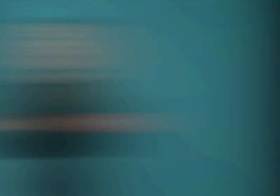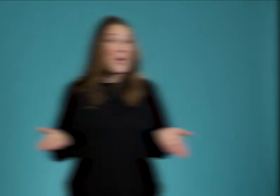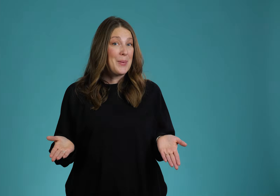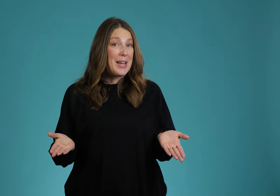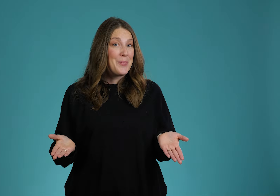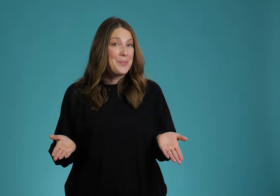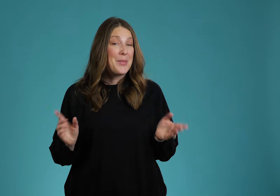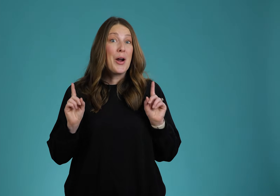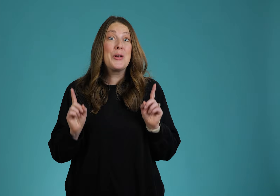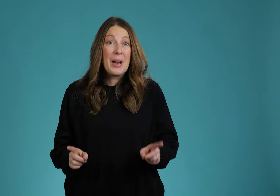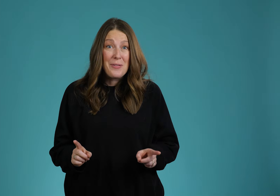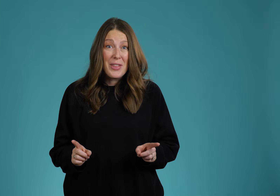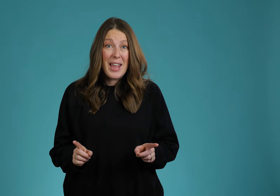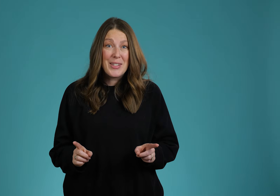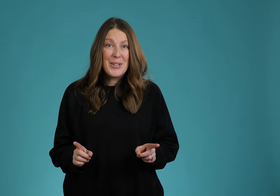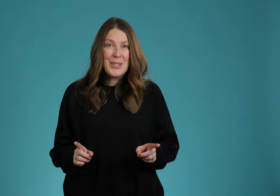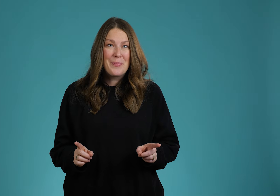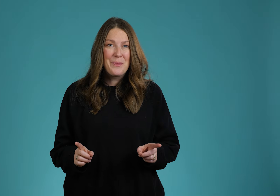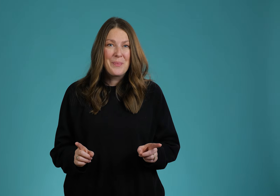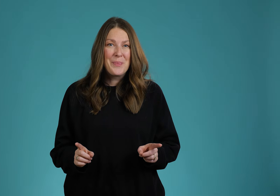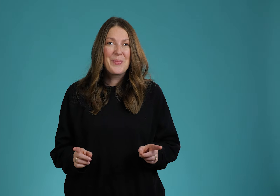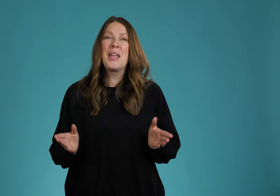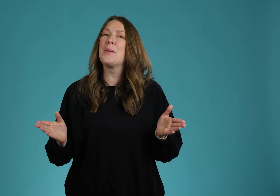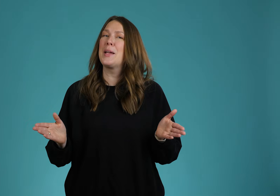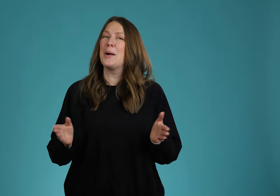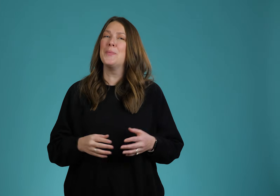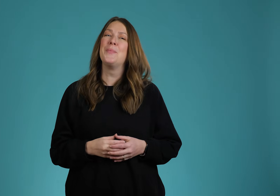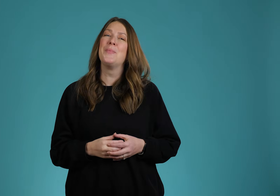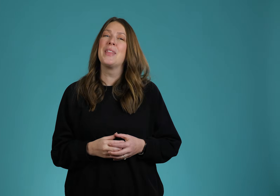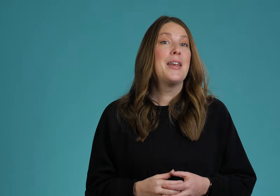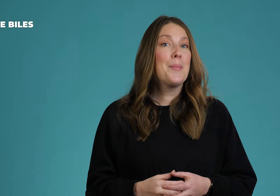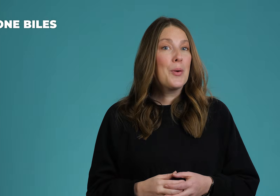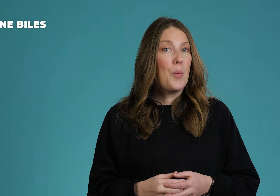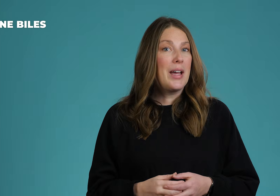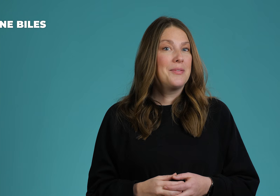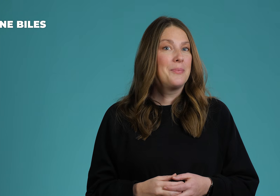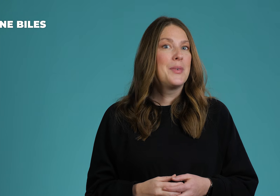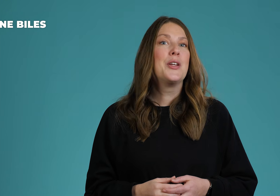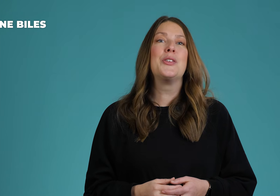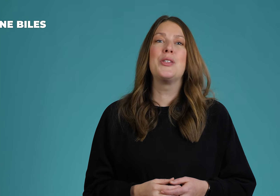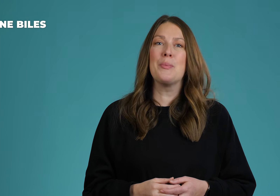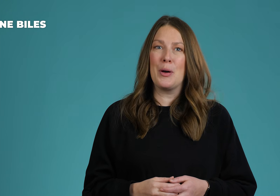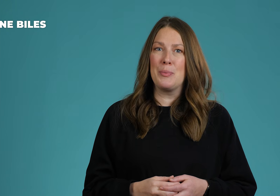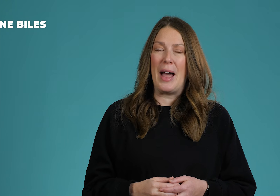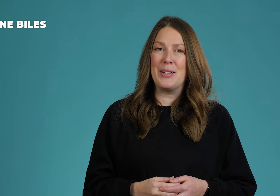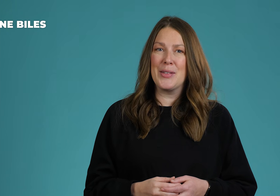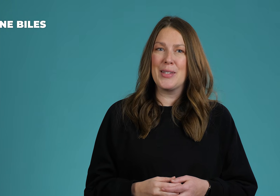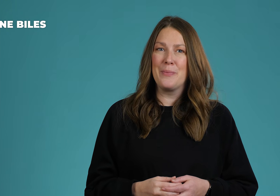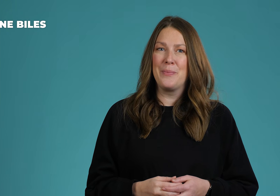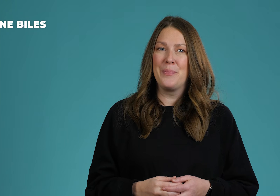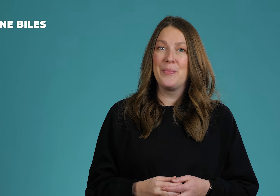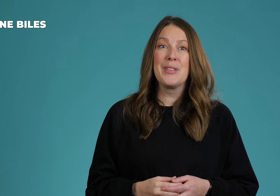All right. Are you ready for the answers? Here we go. Number one, Simone Biles.